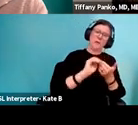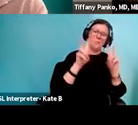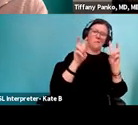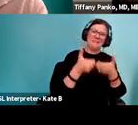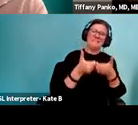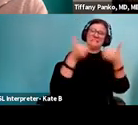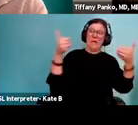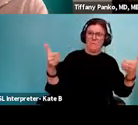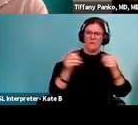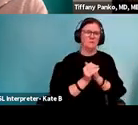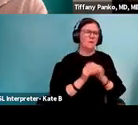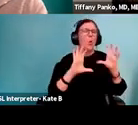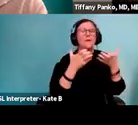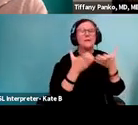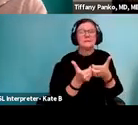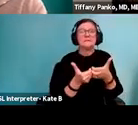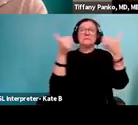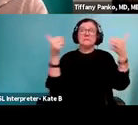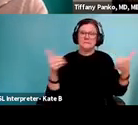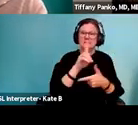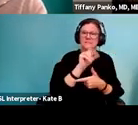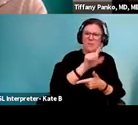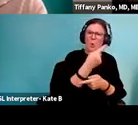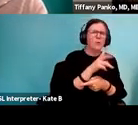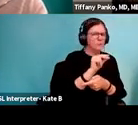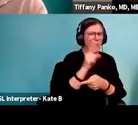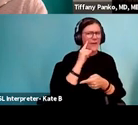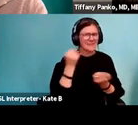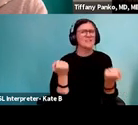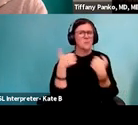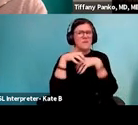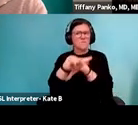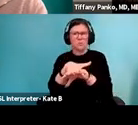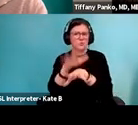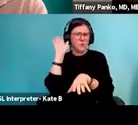or a course specific to disability. I think it needs to be infused so I’m speaking specific